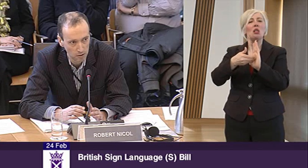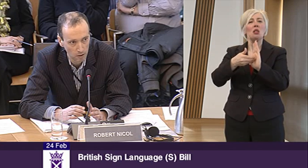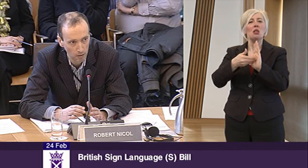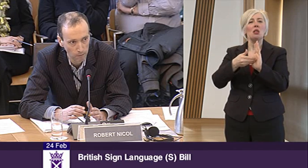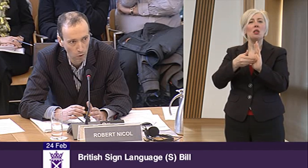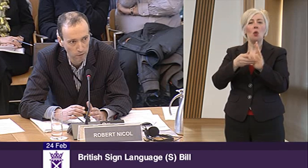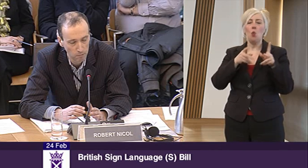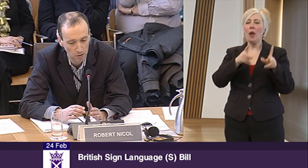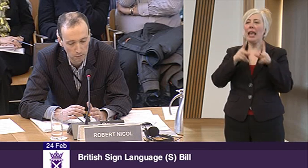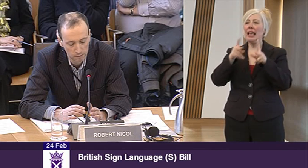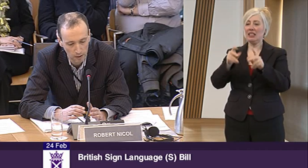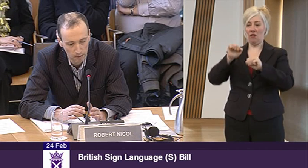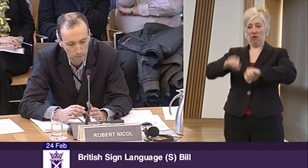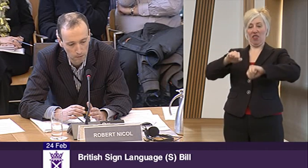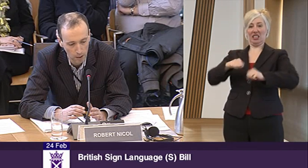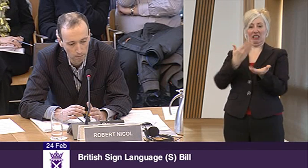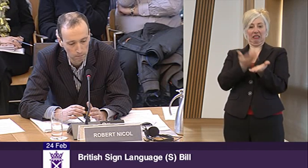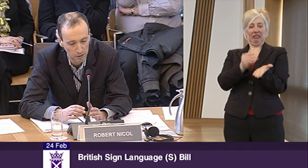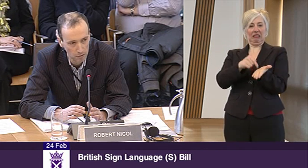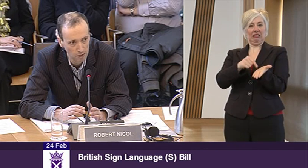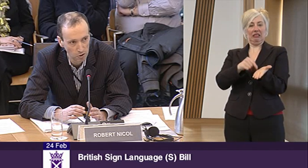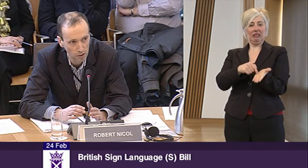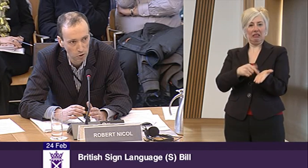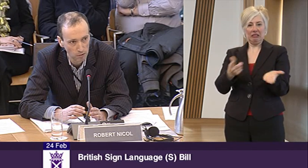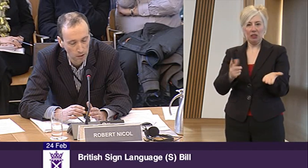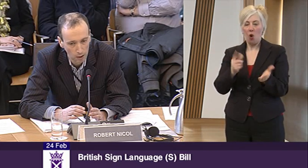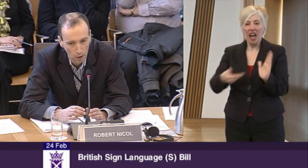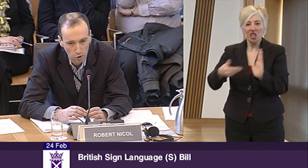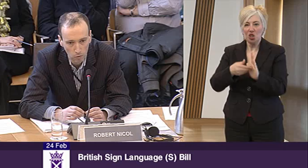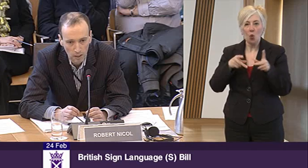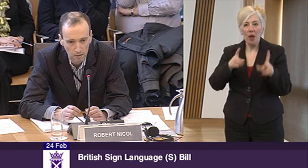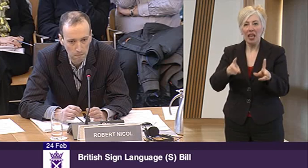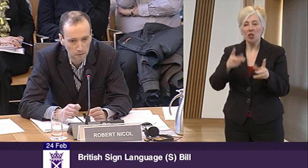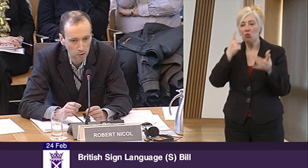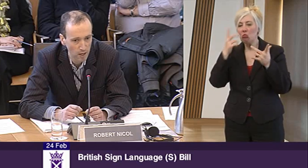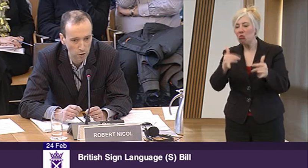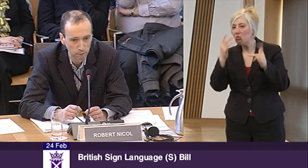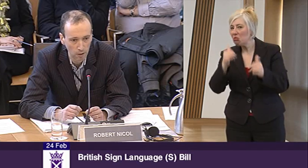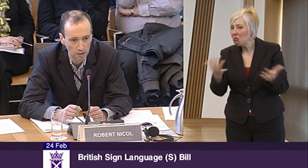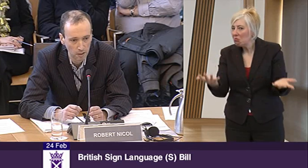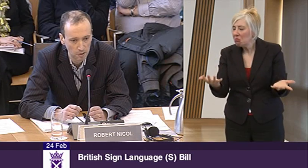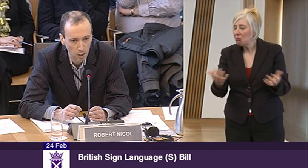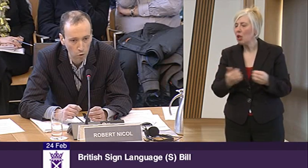for the purpose of the bill?